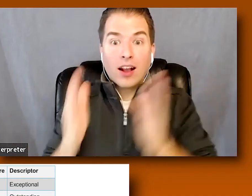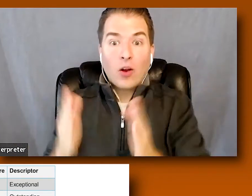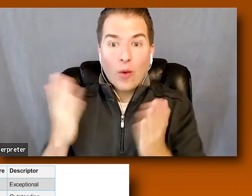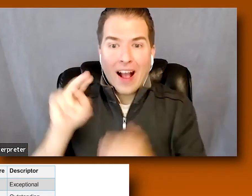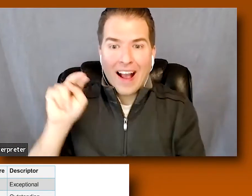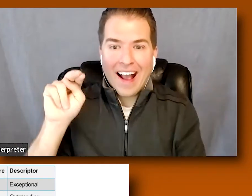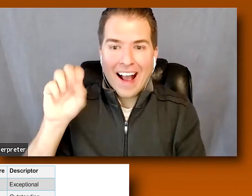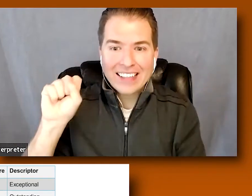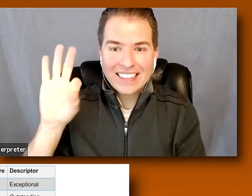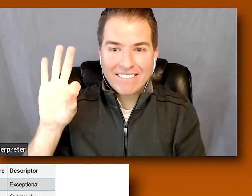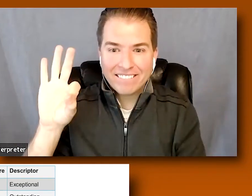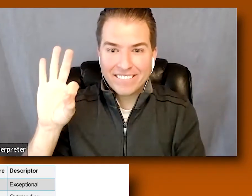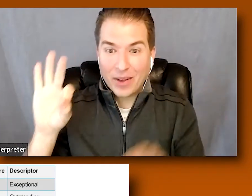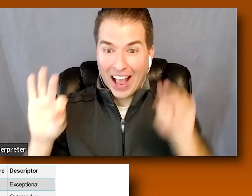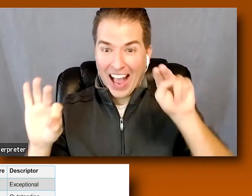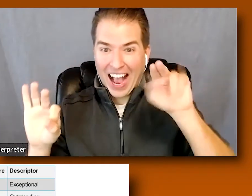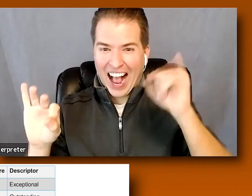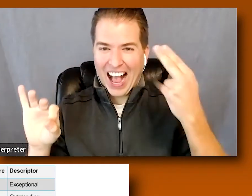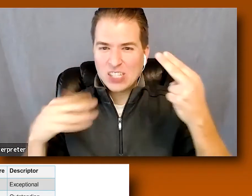NIH is more of an intense review.